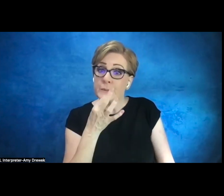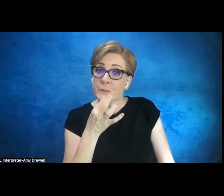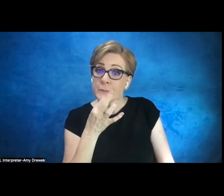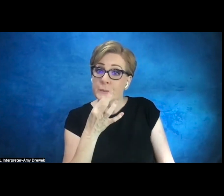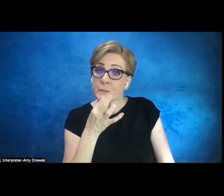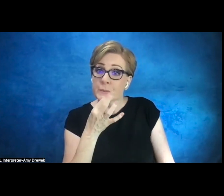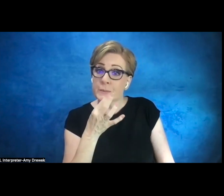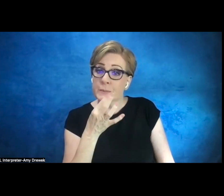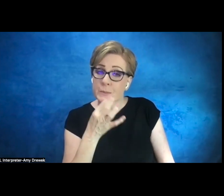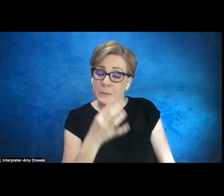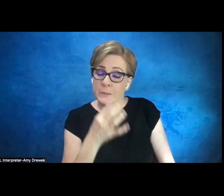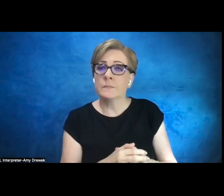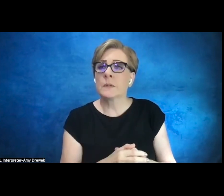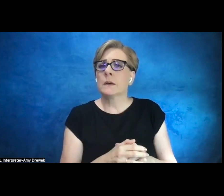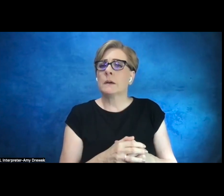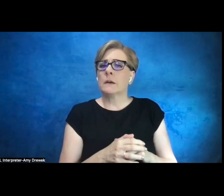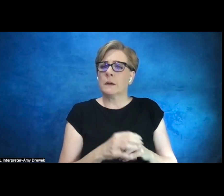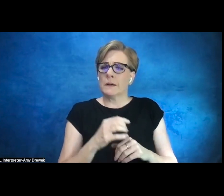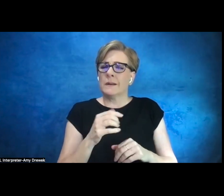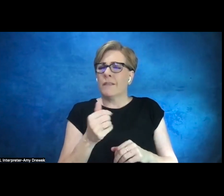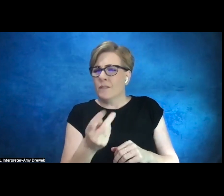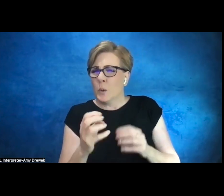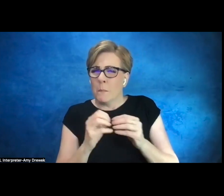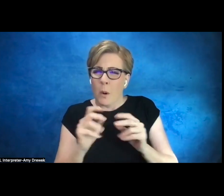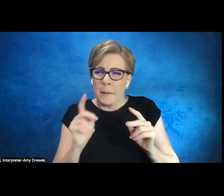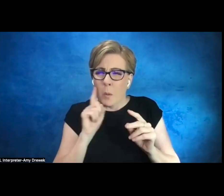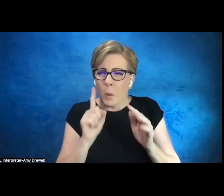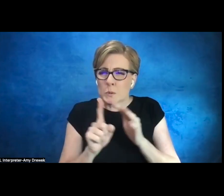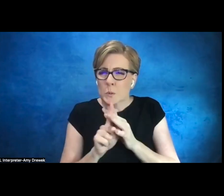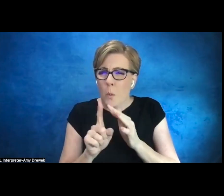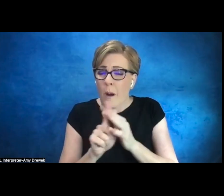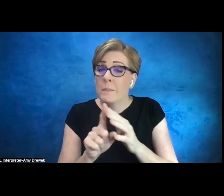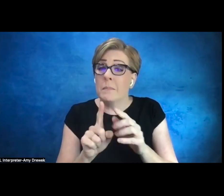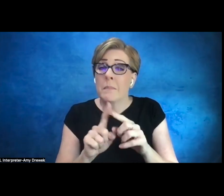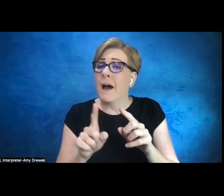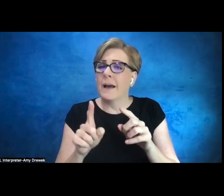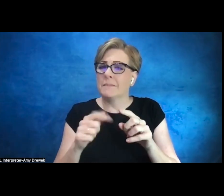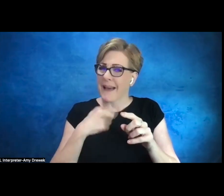but I want to be mindful of everyone's time, so thank you so much for joining us